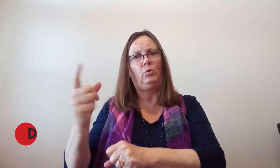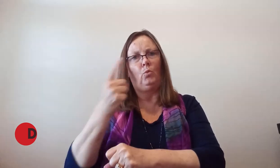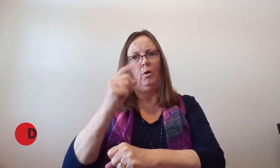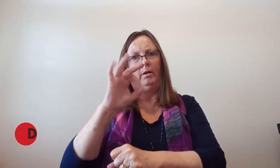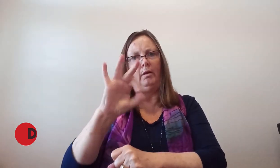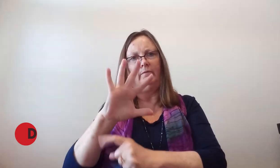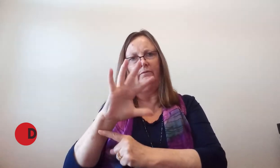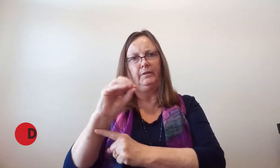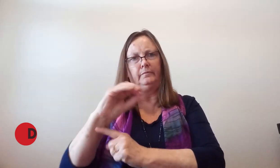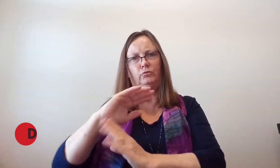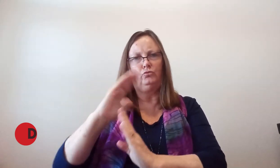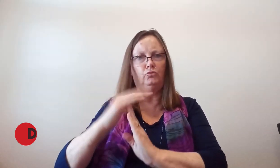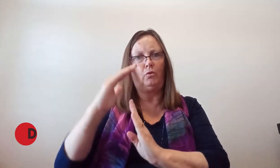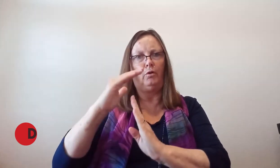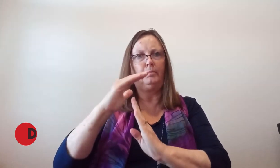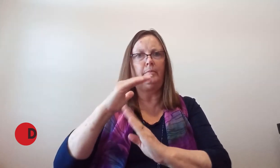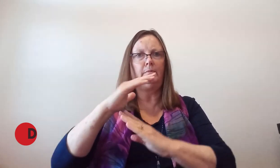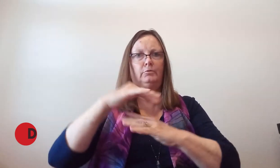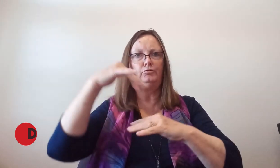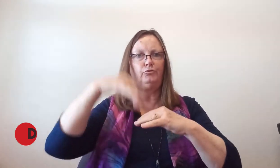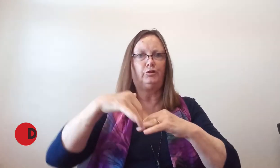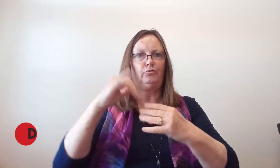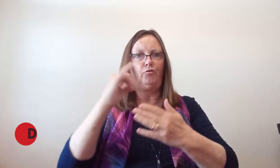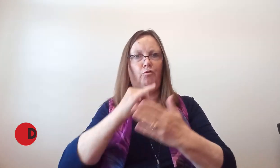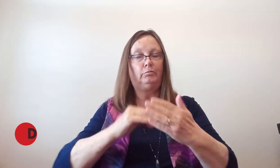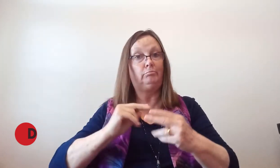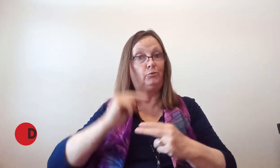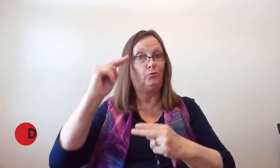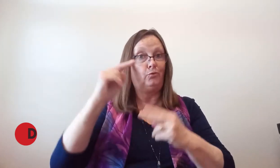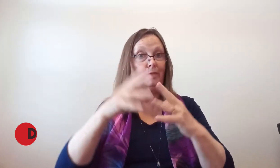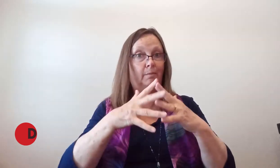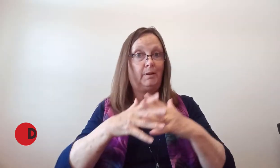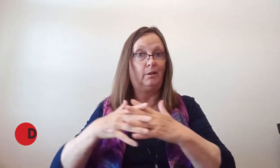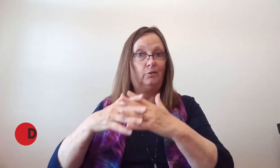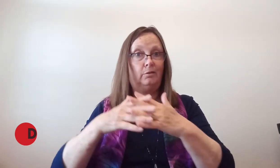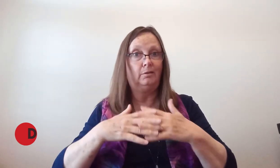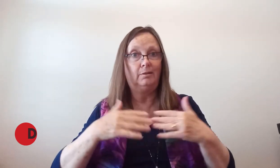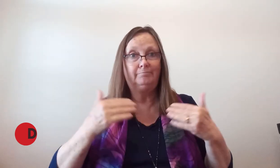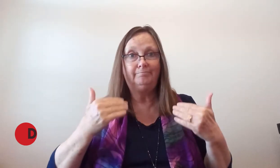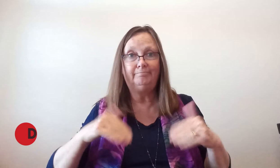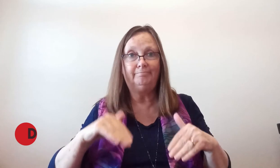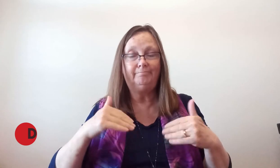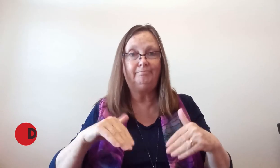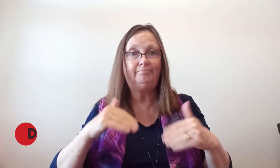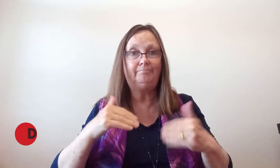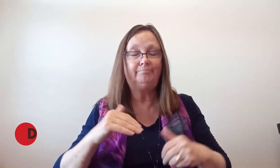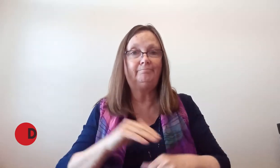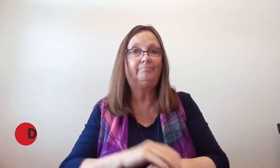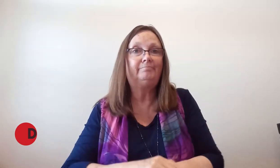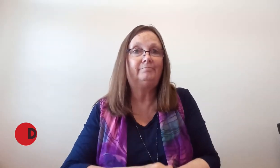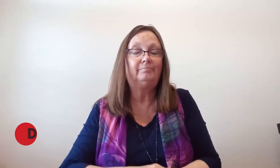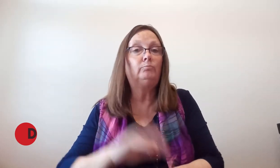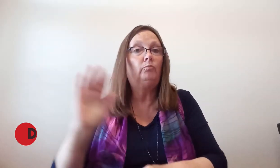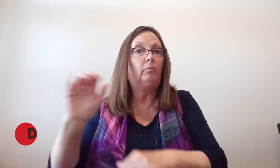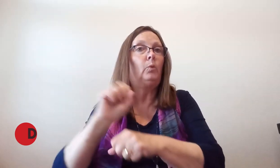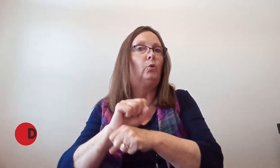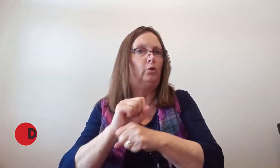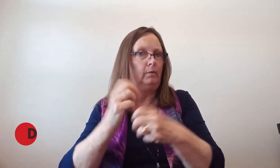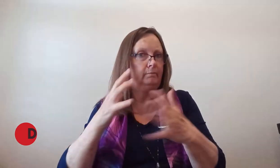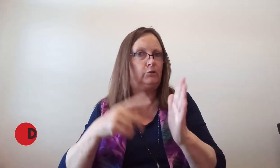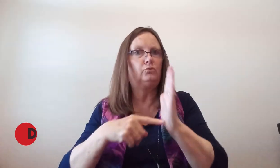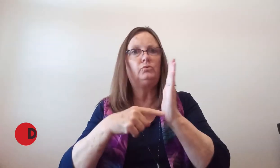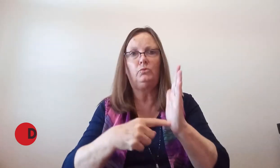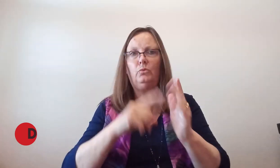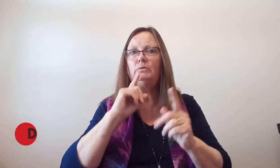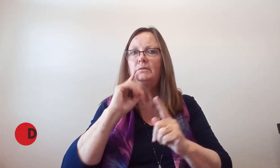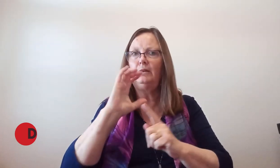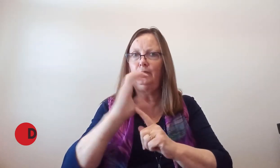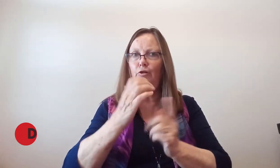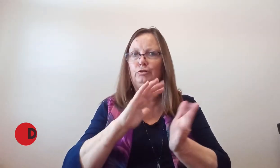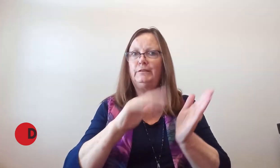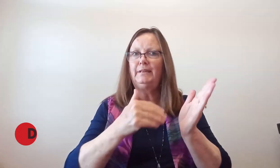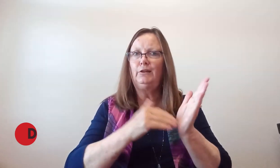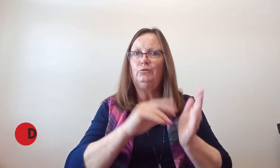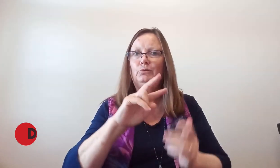John Warren recognized his works as one of the 50 top indigenous artists in North America.